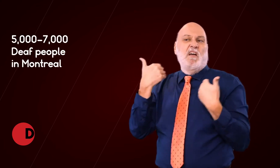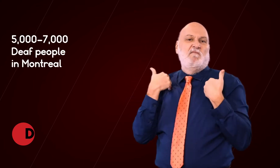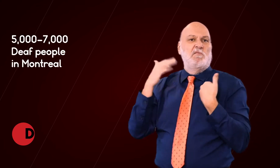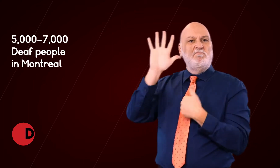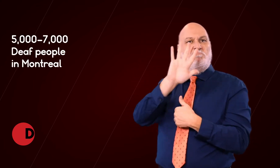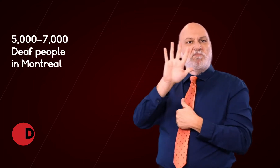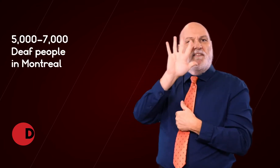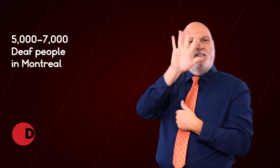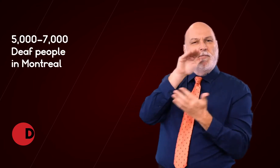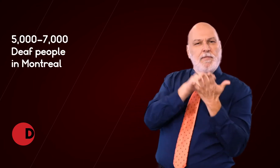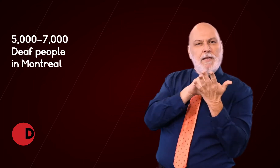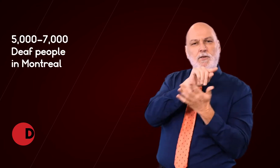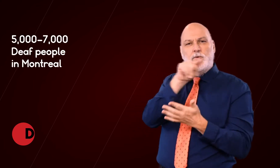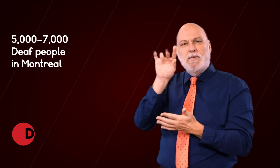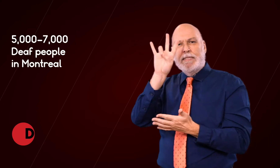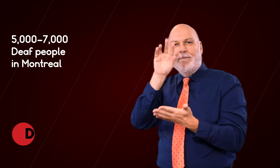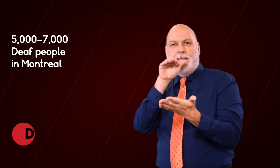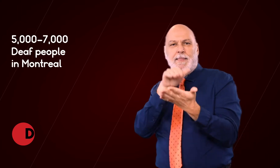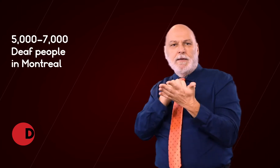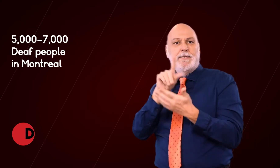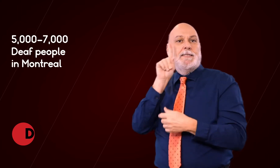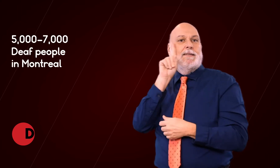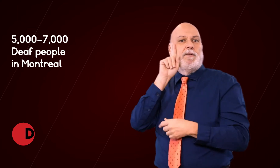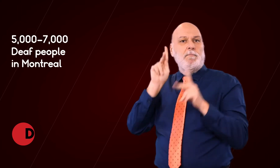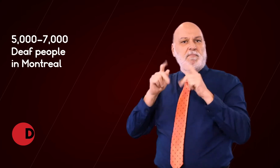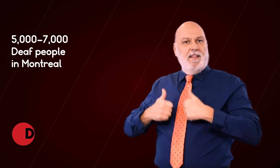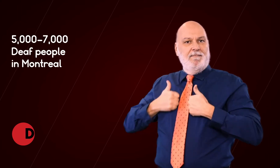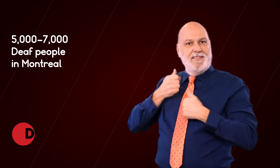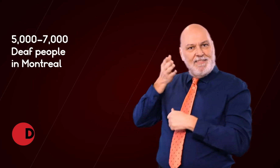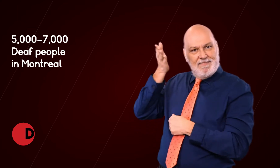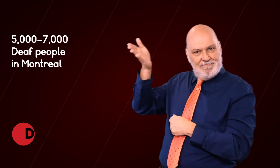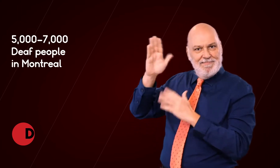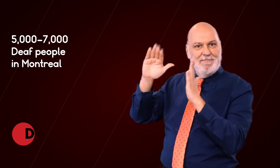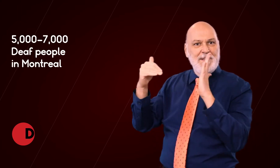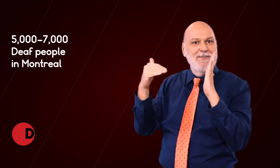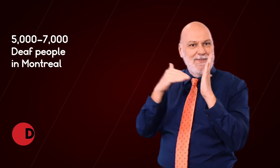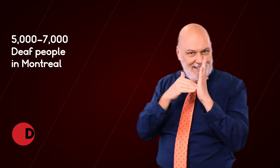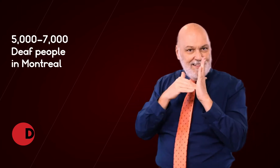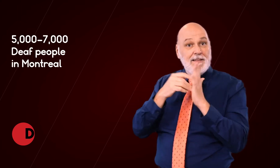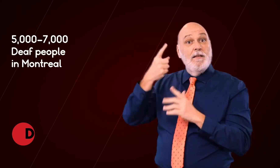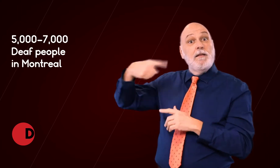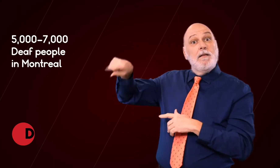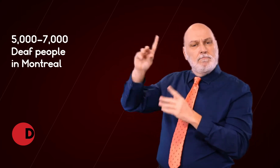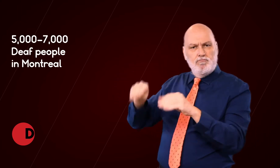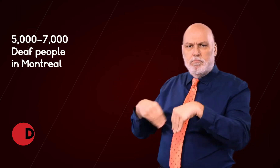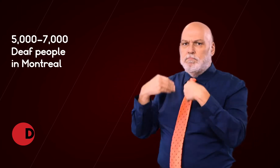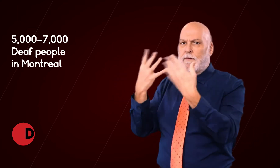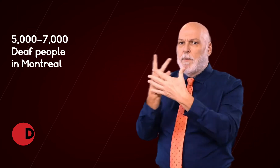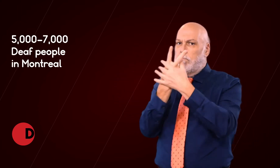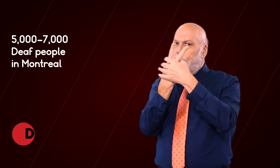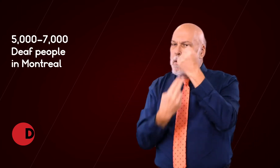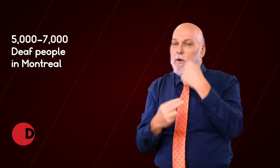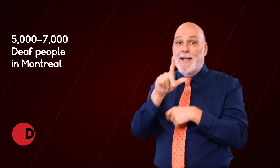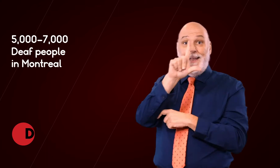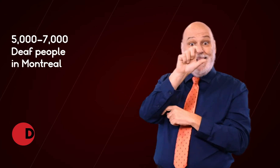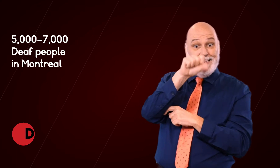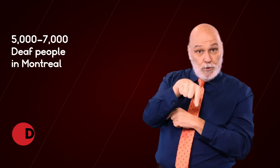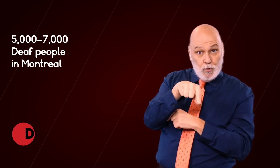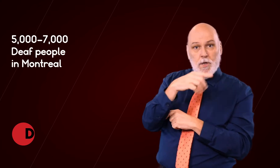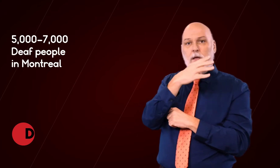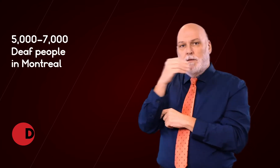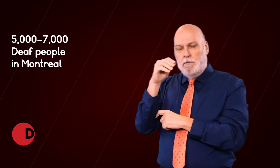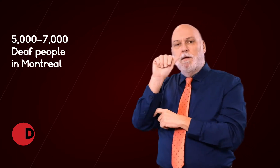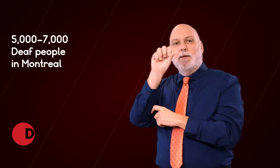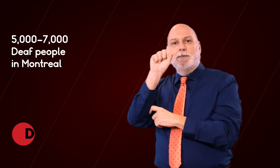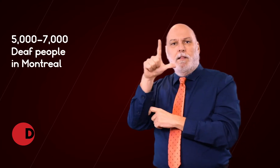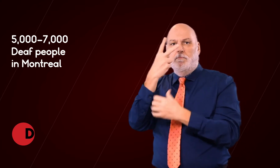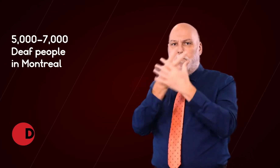says there are 5,000-7,000 Deaf people in Montreal